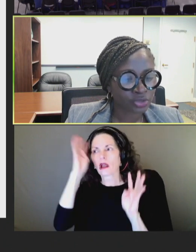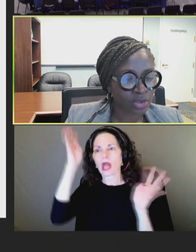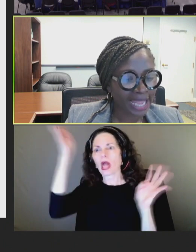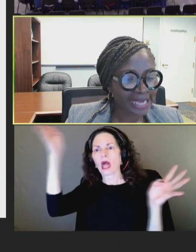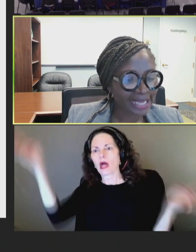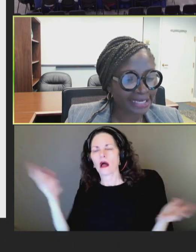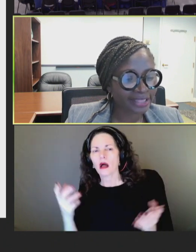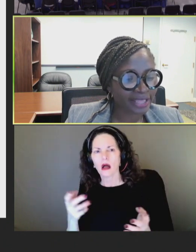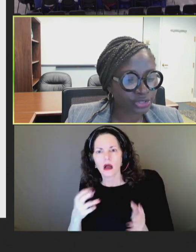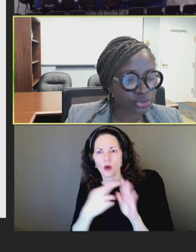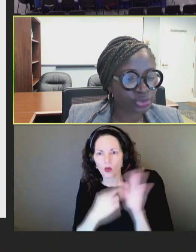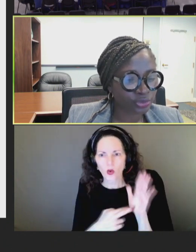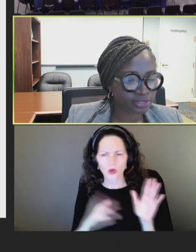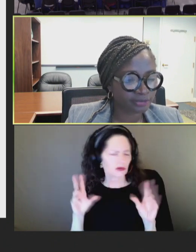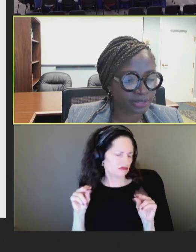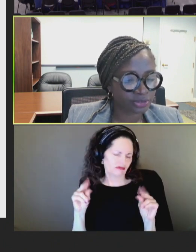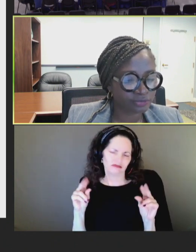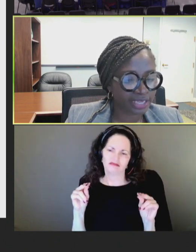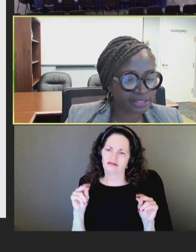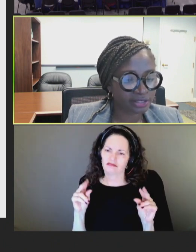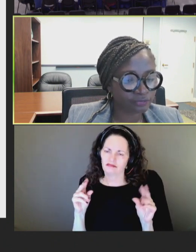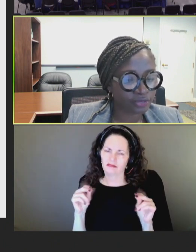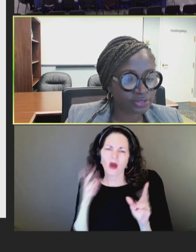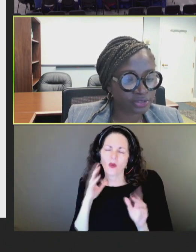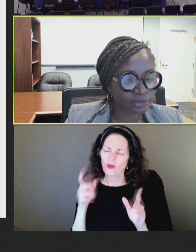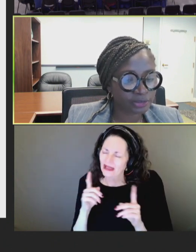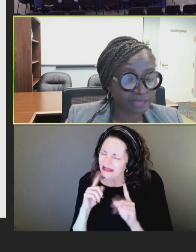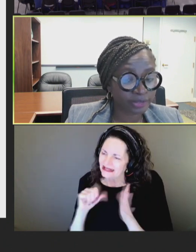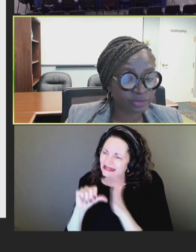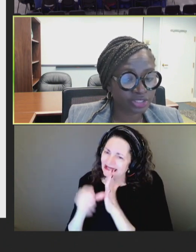So, highlighting that two doses of measles vaccine -- the first dose must have been